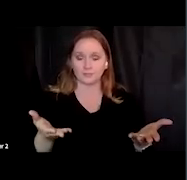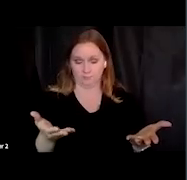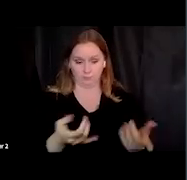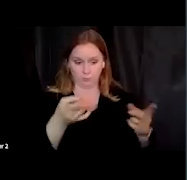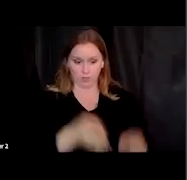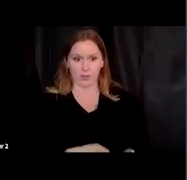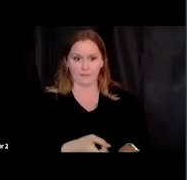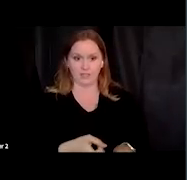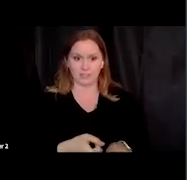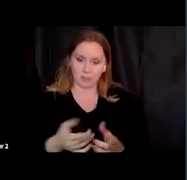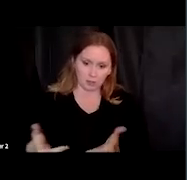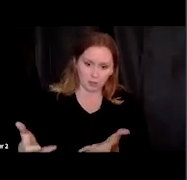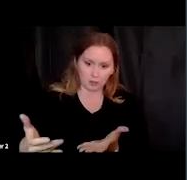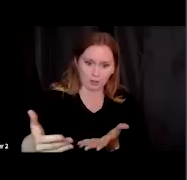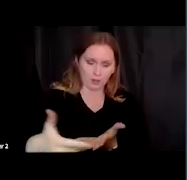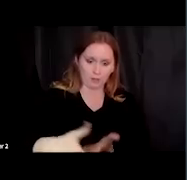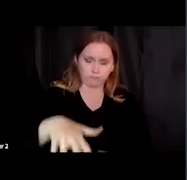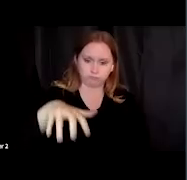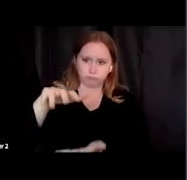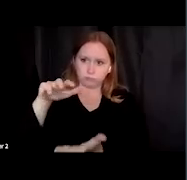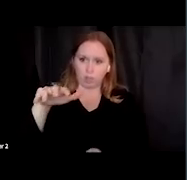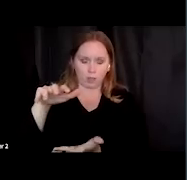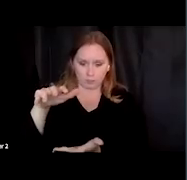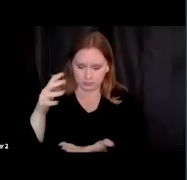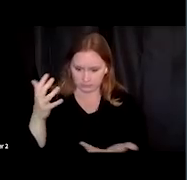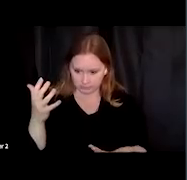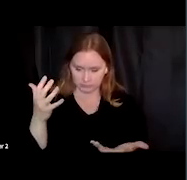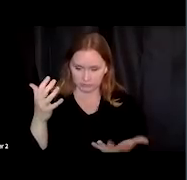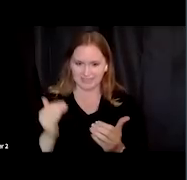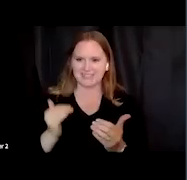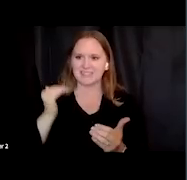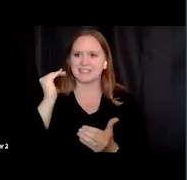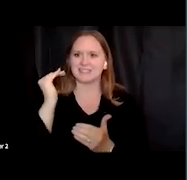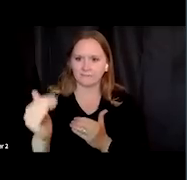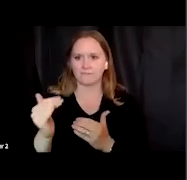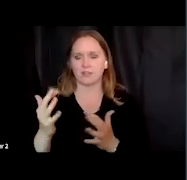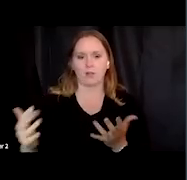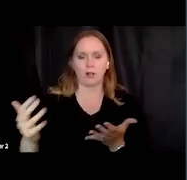And that excessive accumulation has a lot of clutter that's built up in living areas